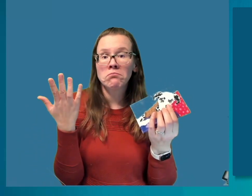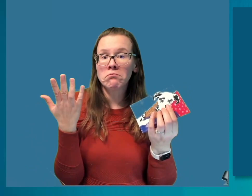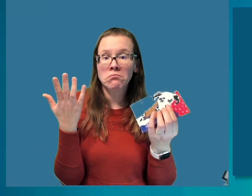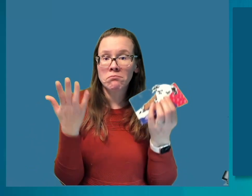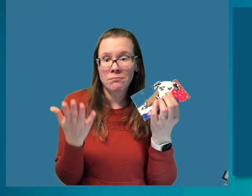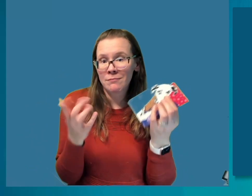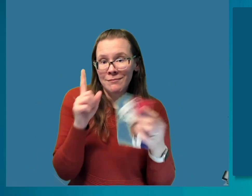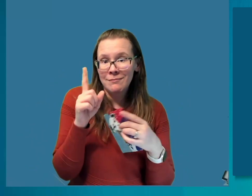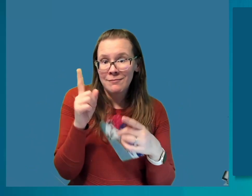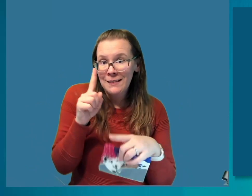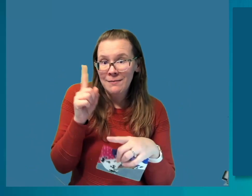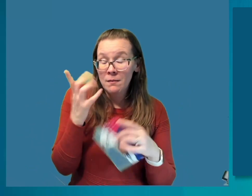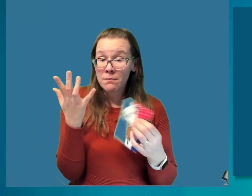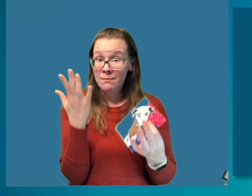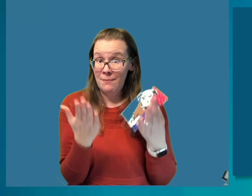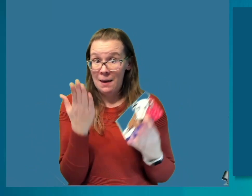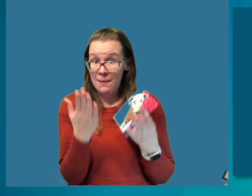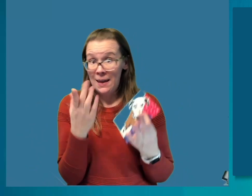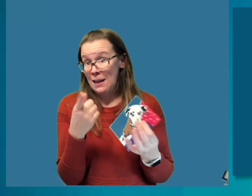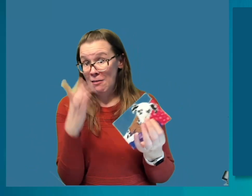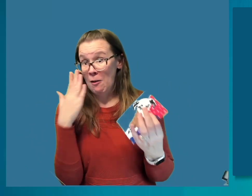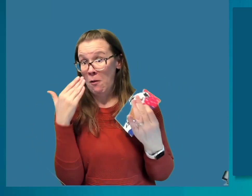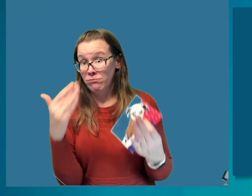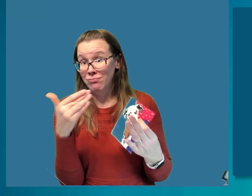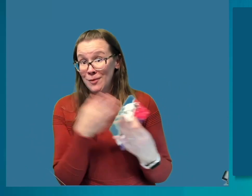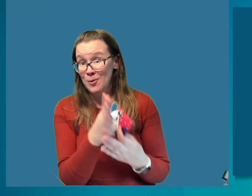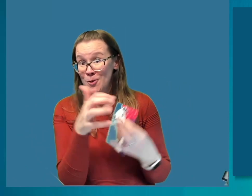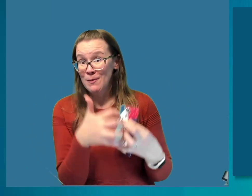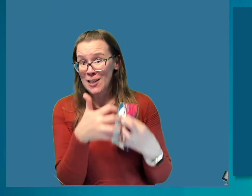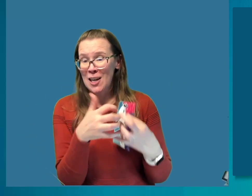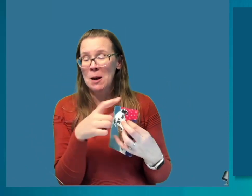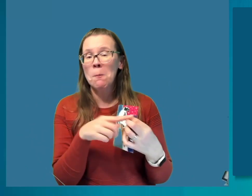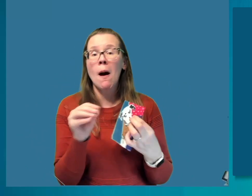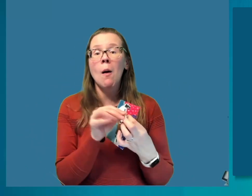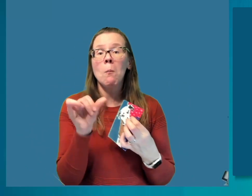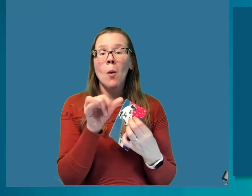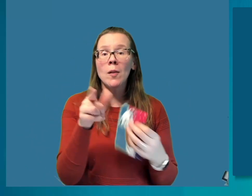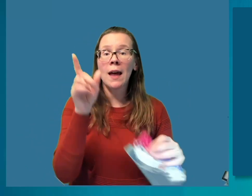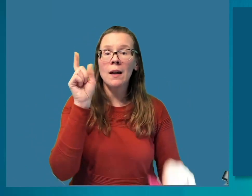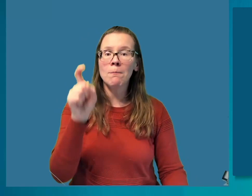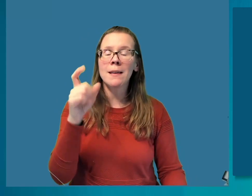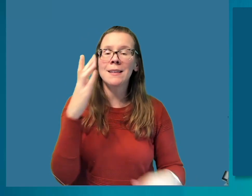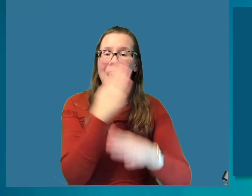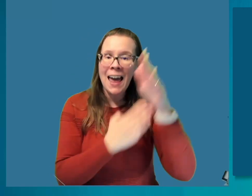And, as a fabric postcard, you know, maybe they will still send it through the machine.